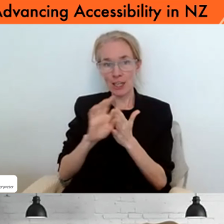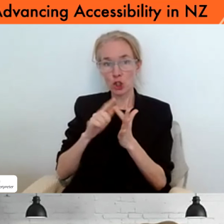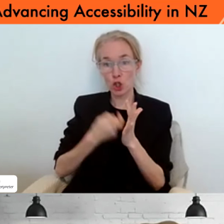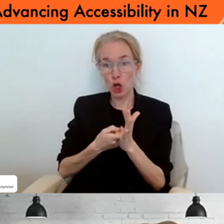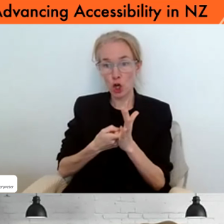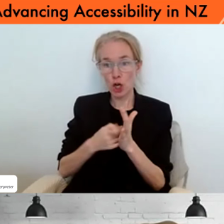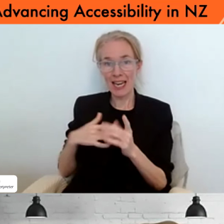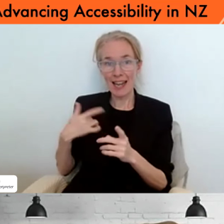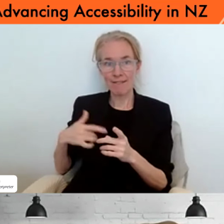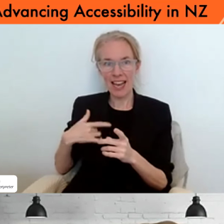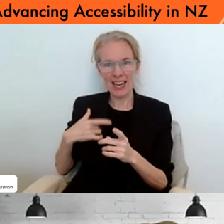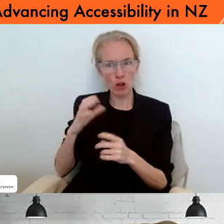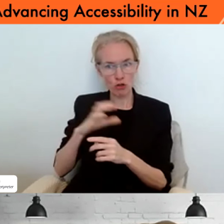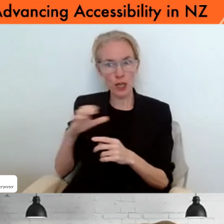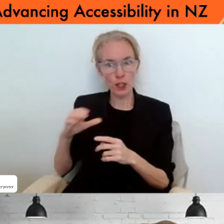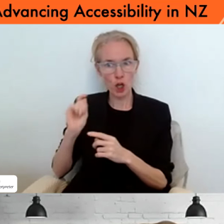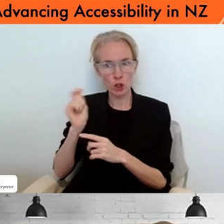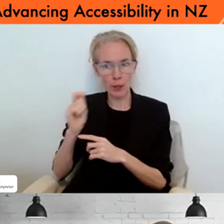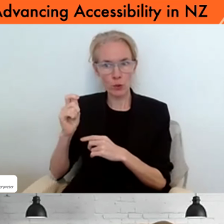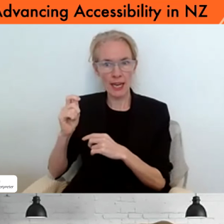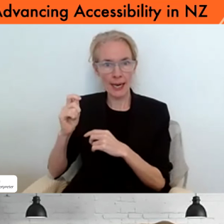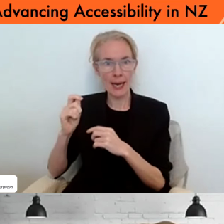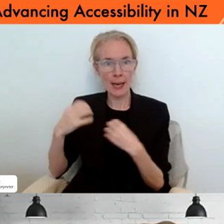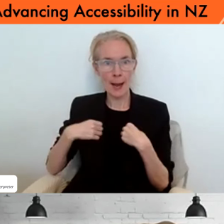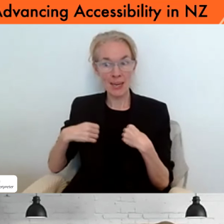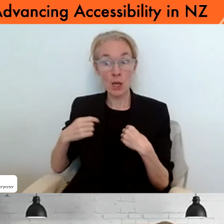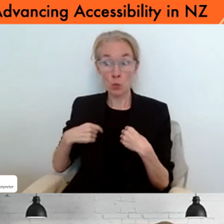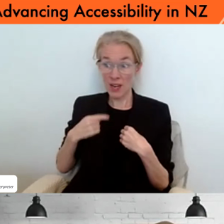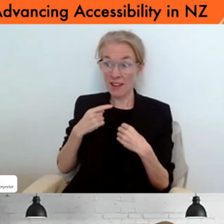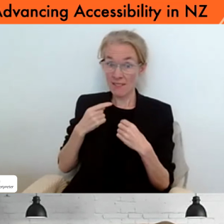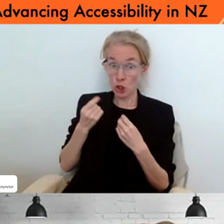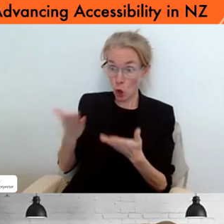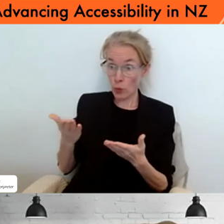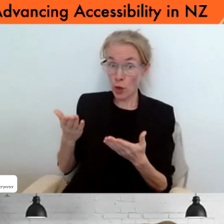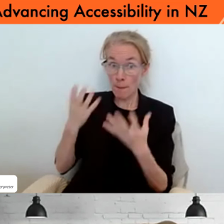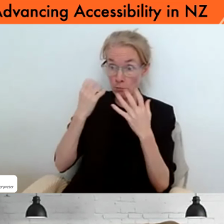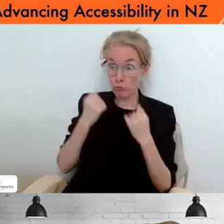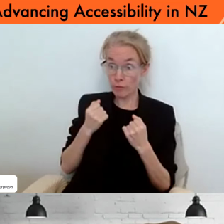on scale with pretty much minimal cost. What we're actually now working